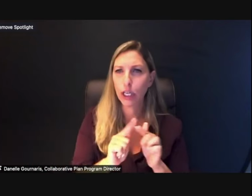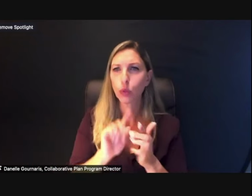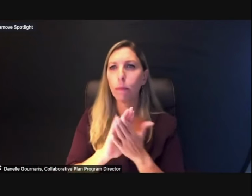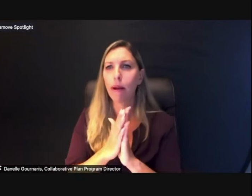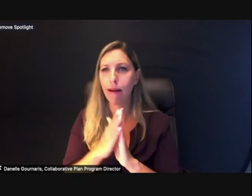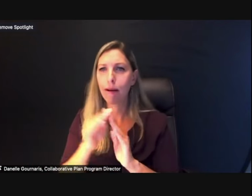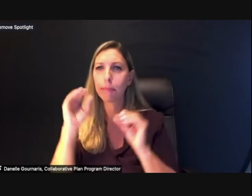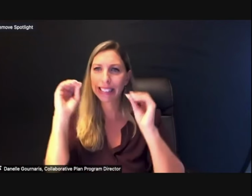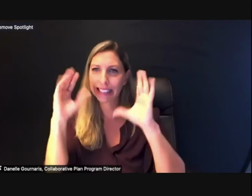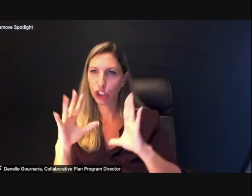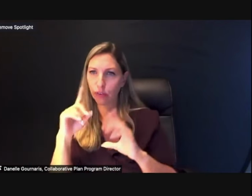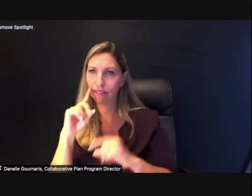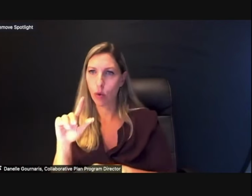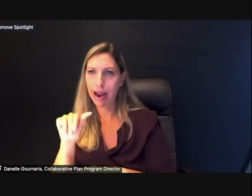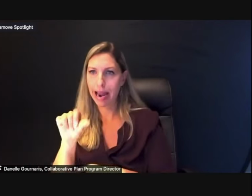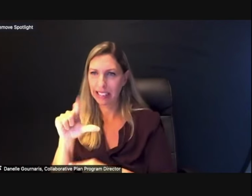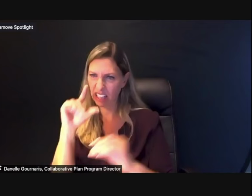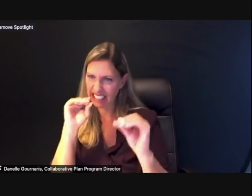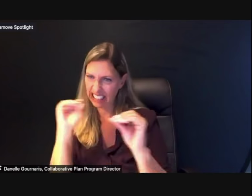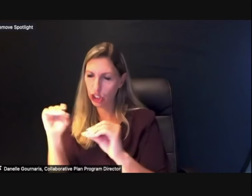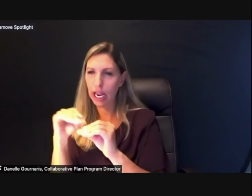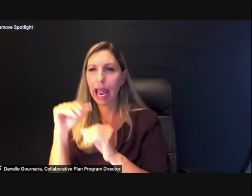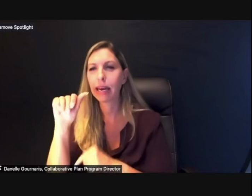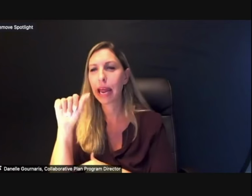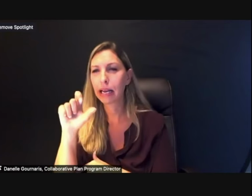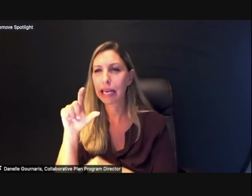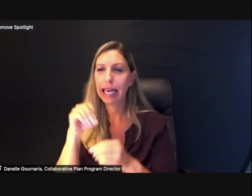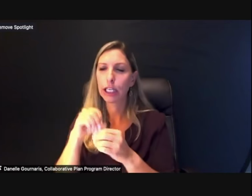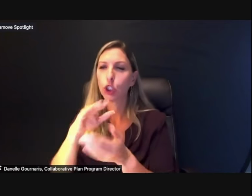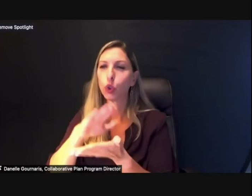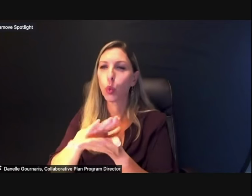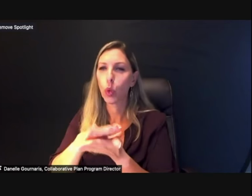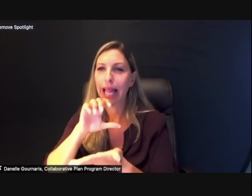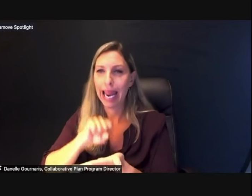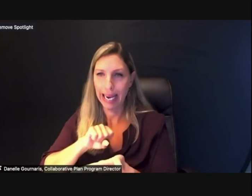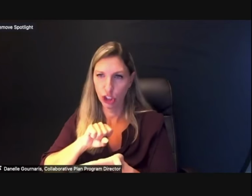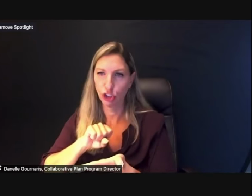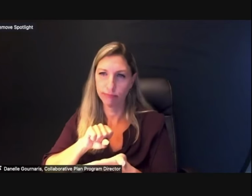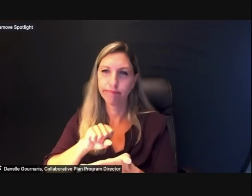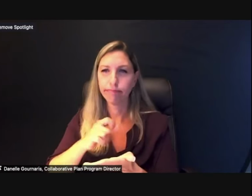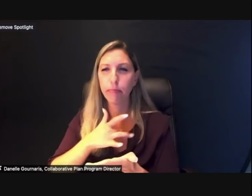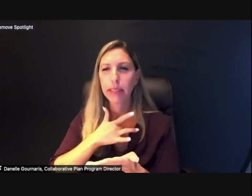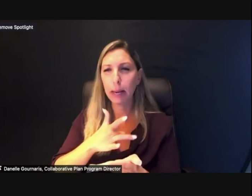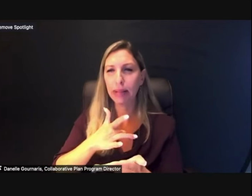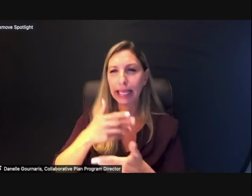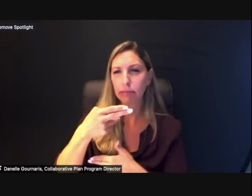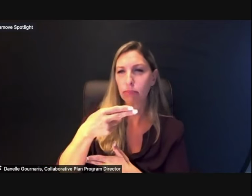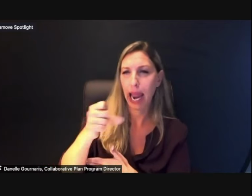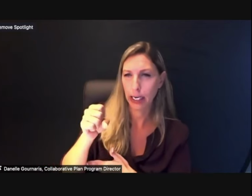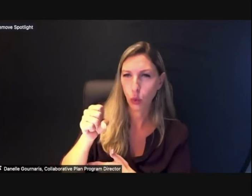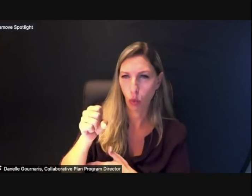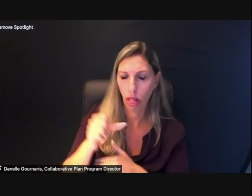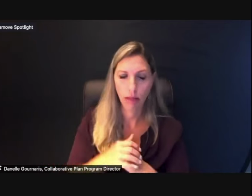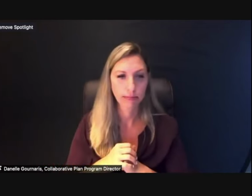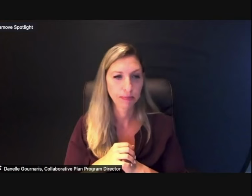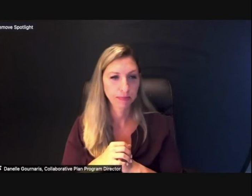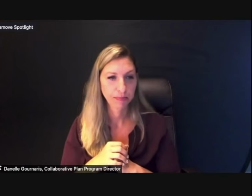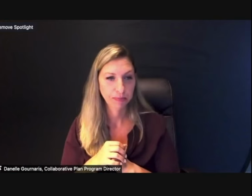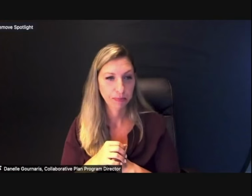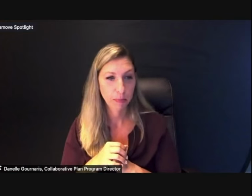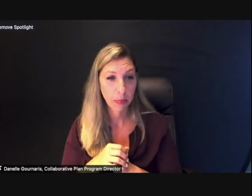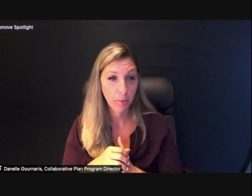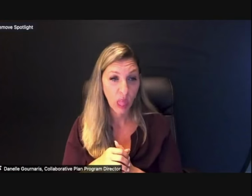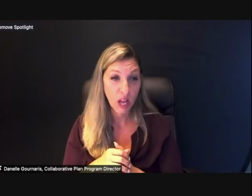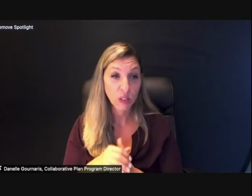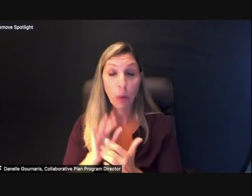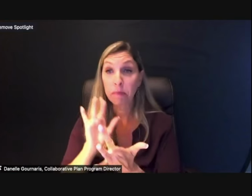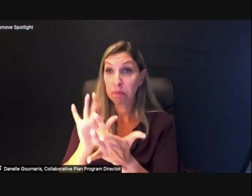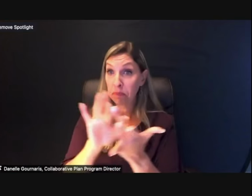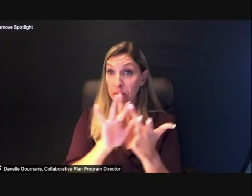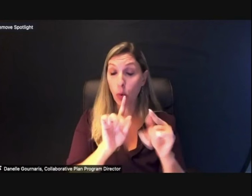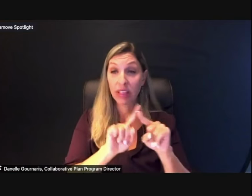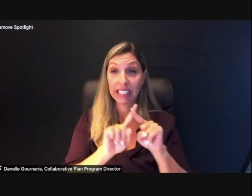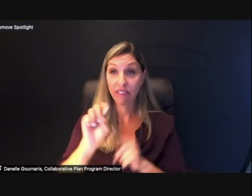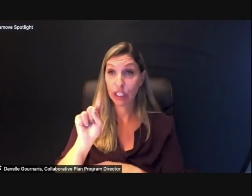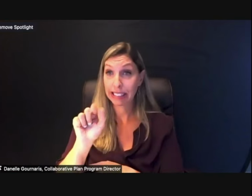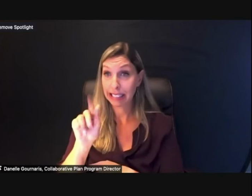qualified to become a teacher for school-age students, typically in high school. I met